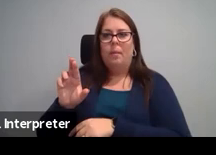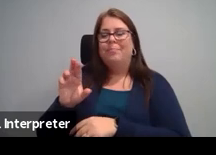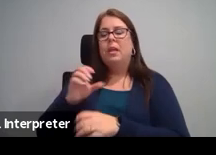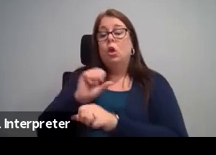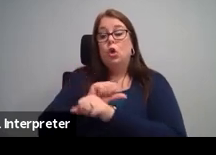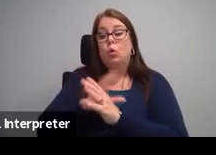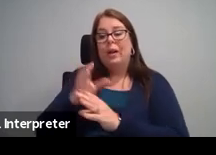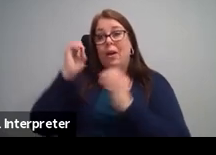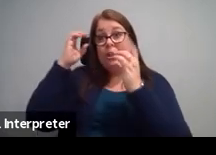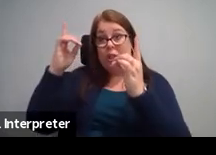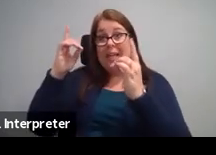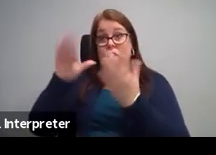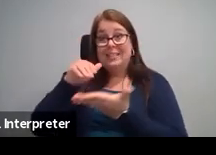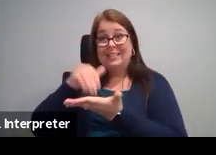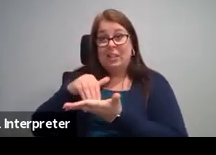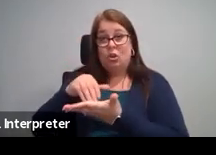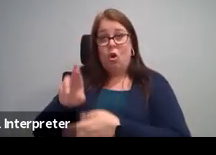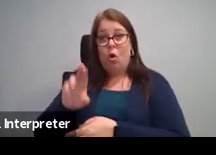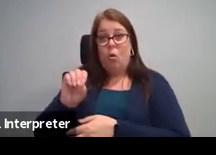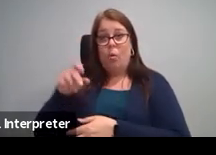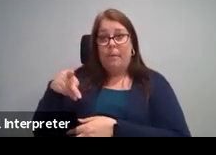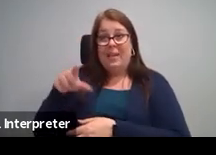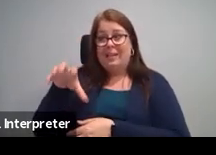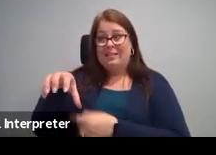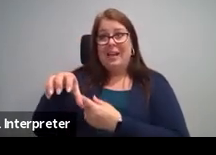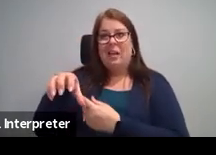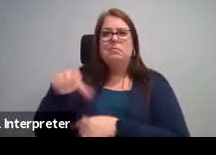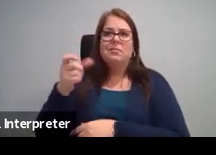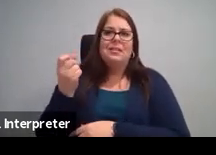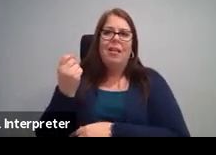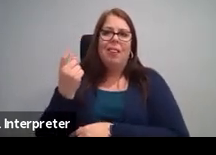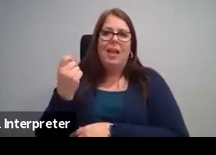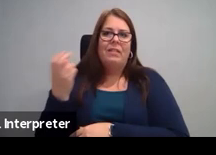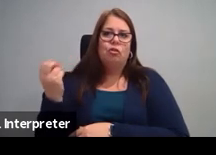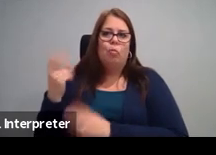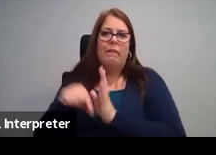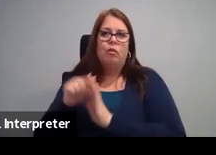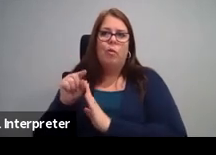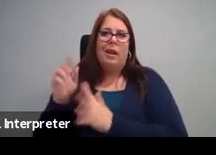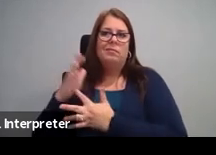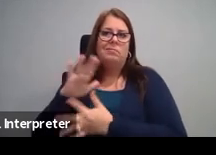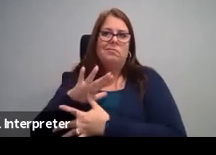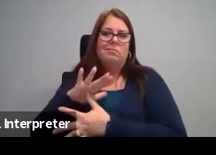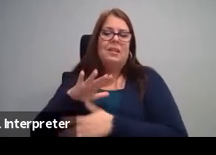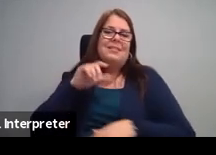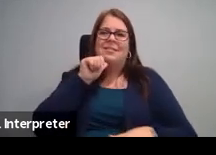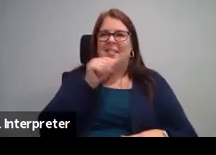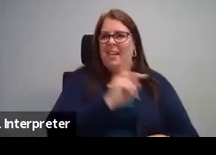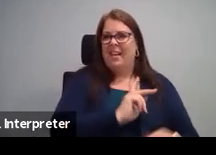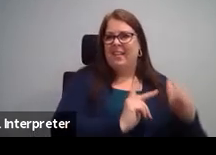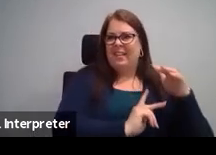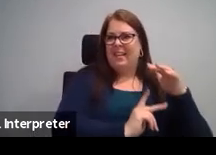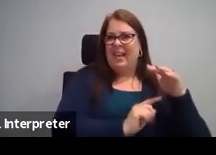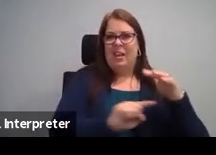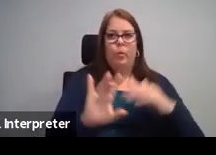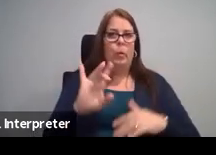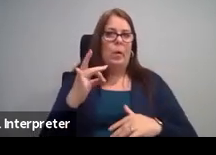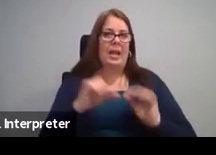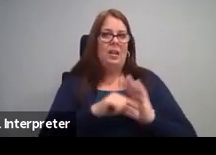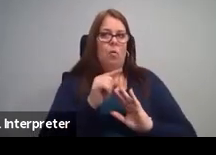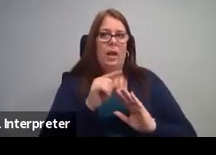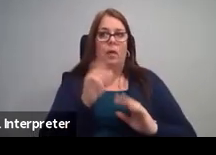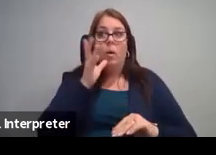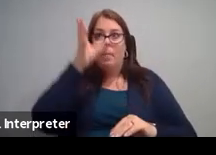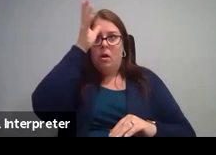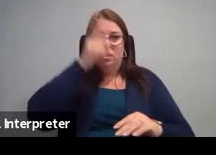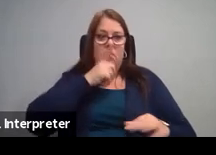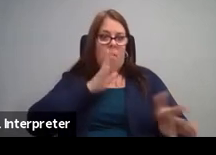Laurie Arnold: You know, that's, yeah, we're not designing these 48 where parents, you know, might be more likely to be involved in supporting students with their homework or their classwork